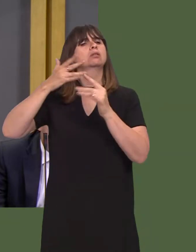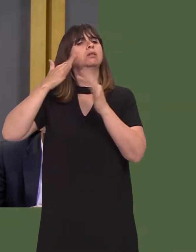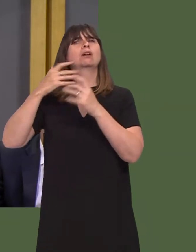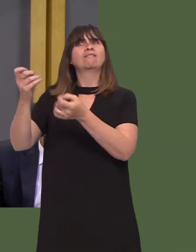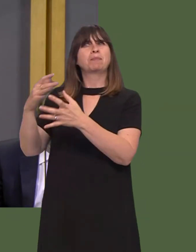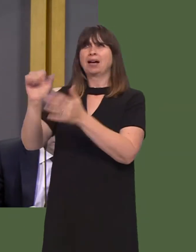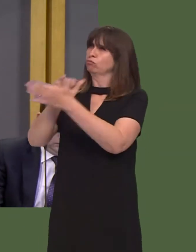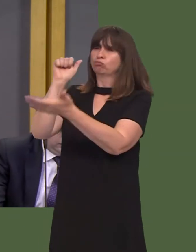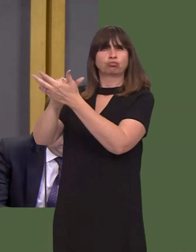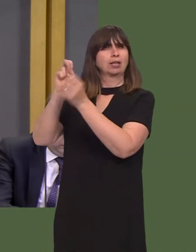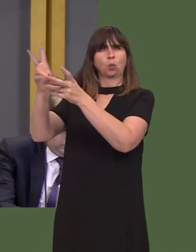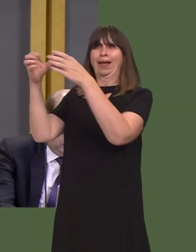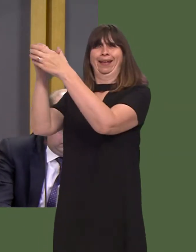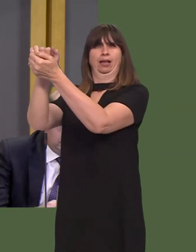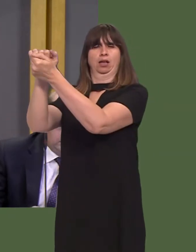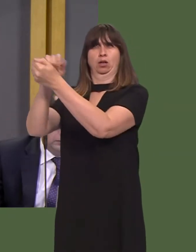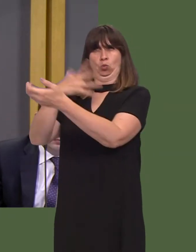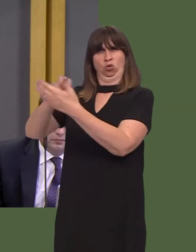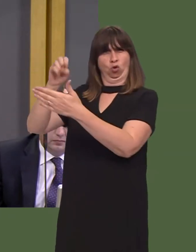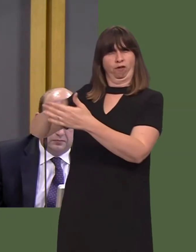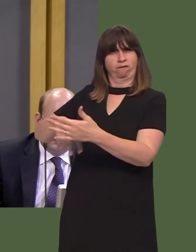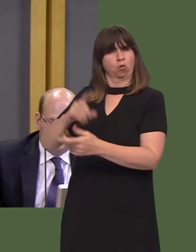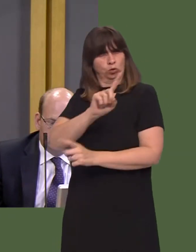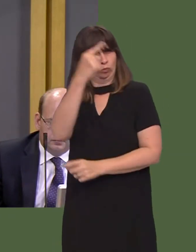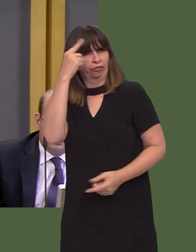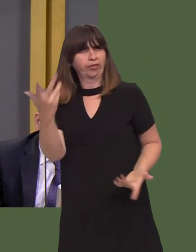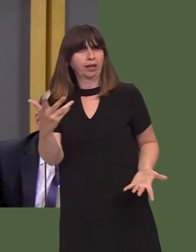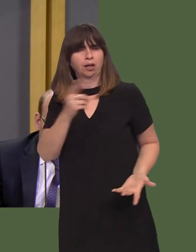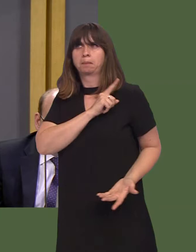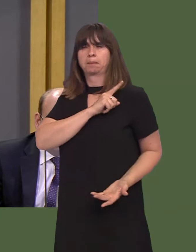respond to that statement and to the response by the North Wales Community Health Council